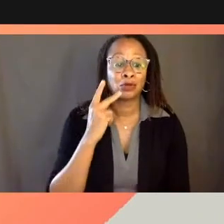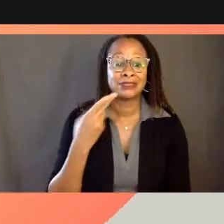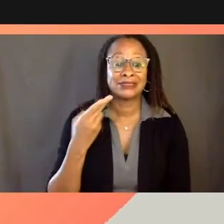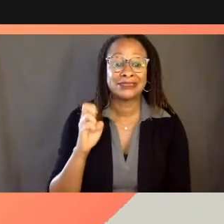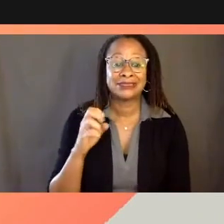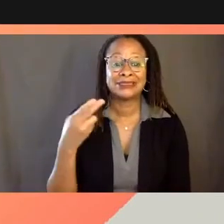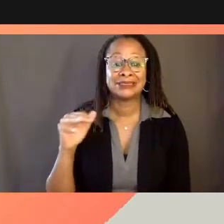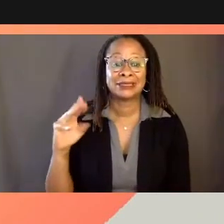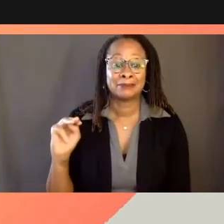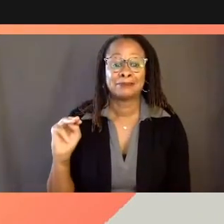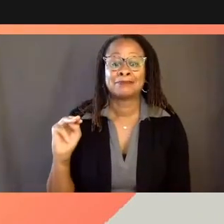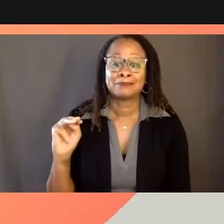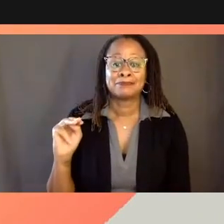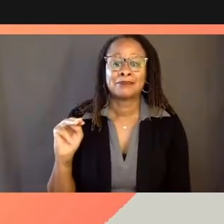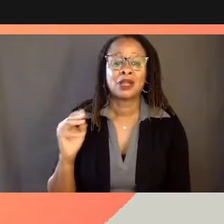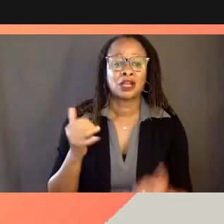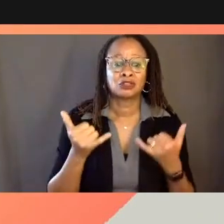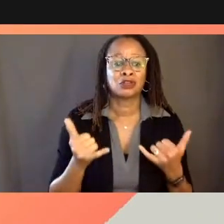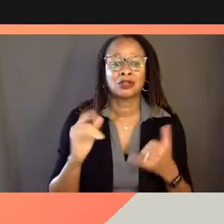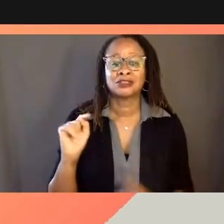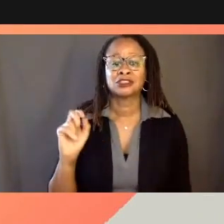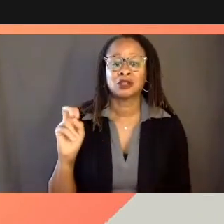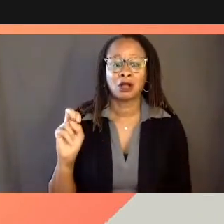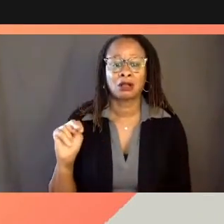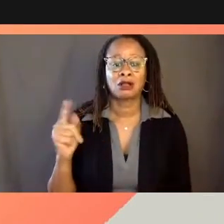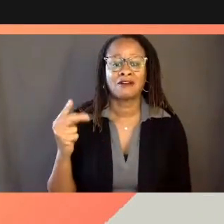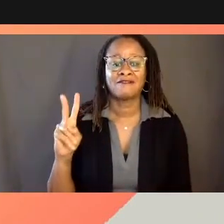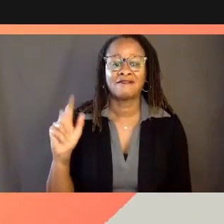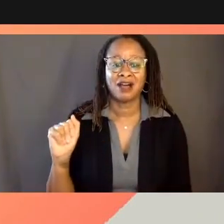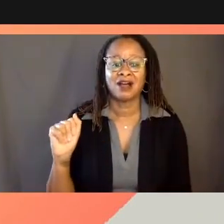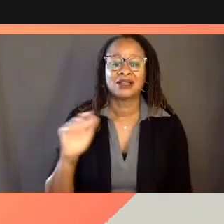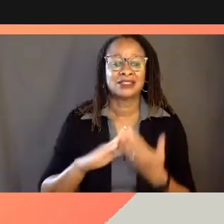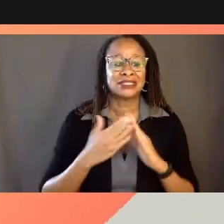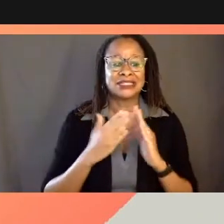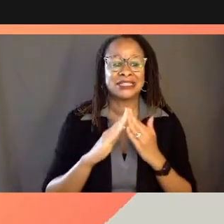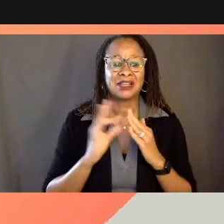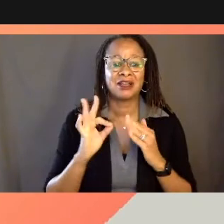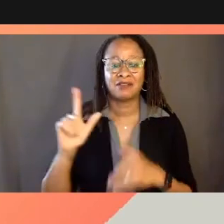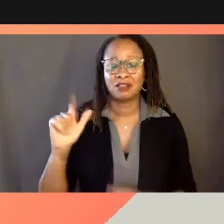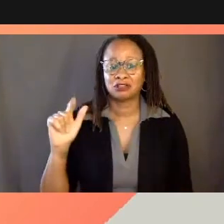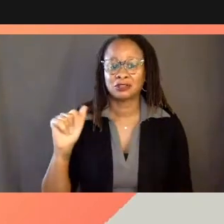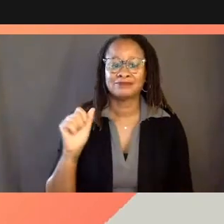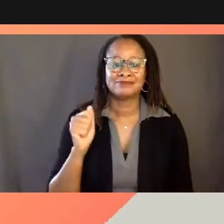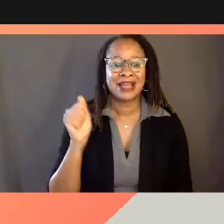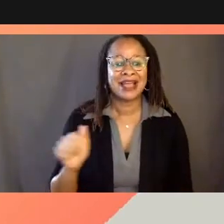I'm currently residing in the Tungla lands in the city of Los Angeles. I'm an Asian cisgendered male